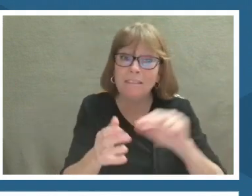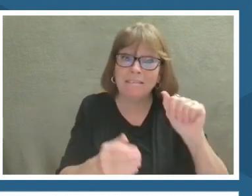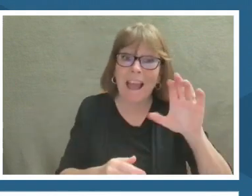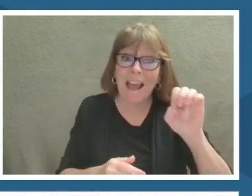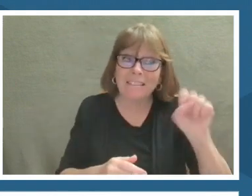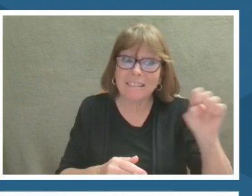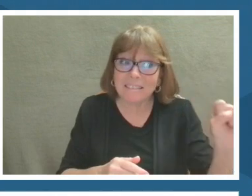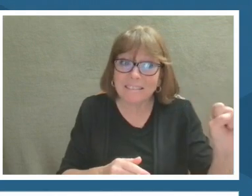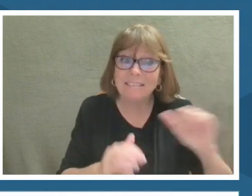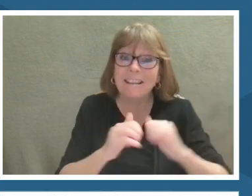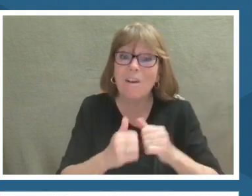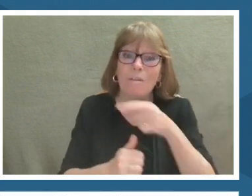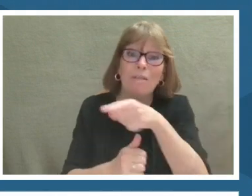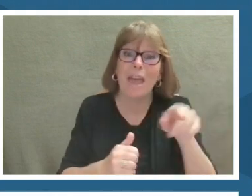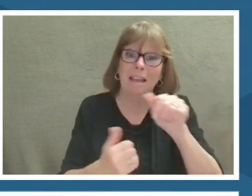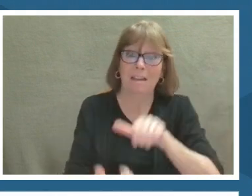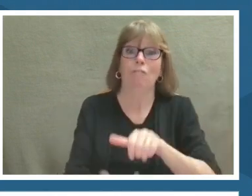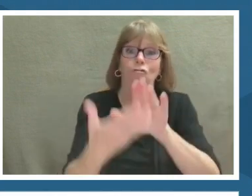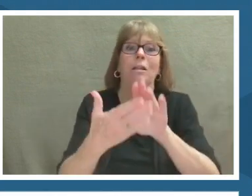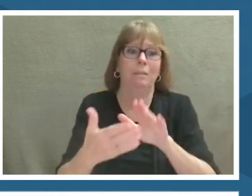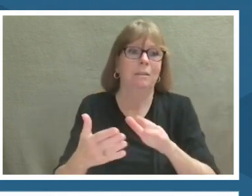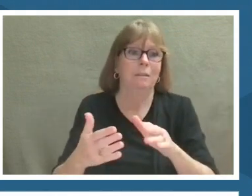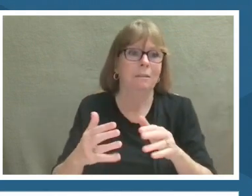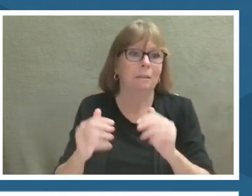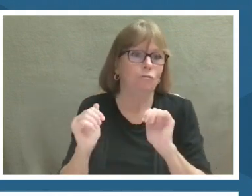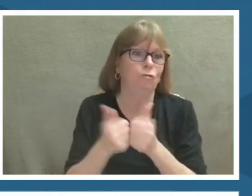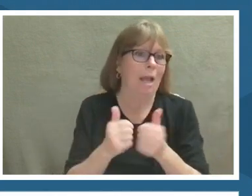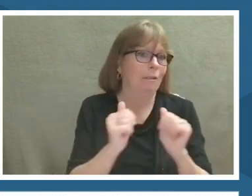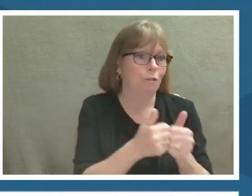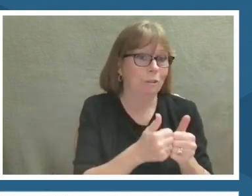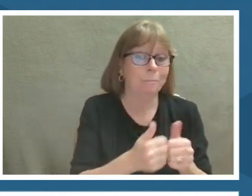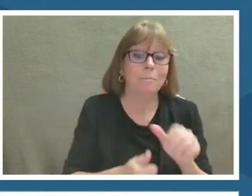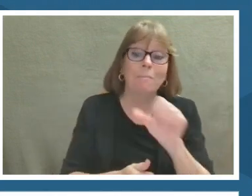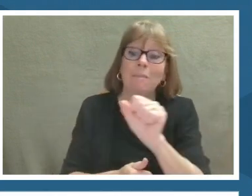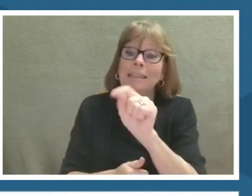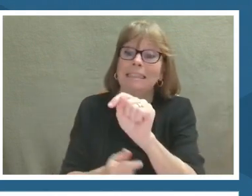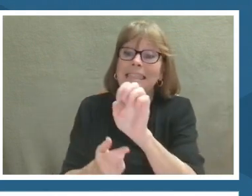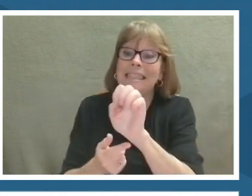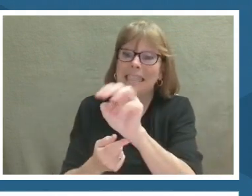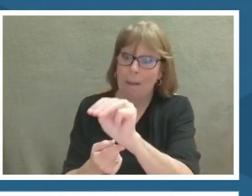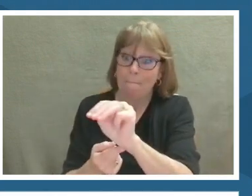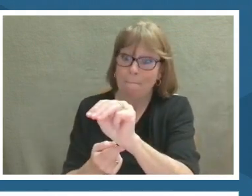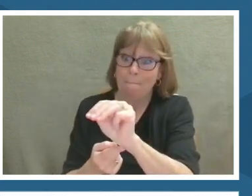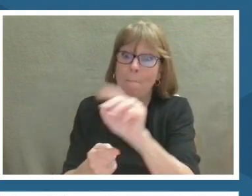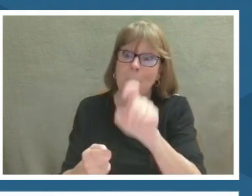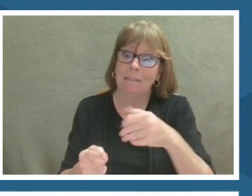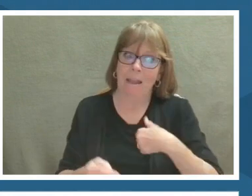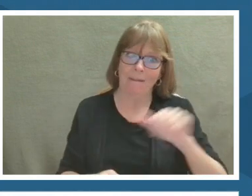complex challenges so stem has to be